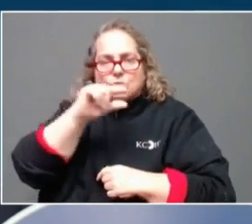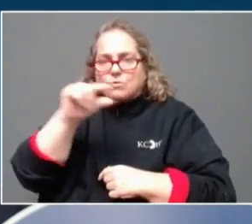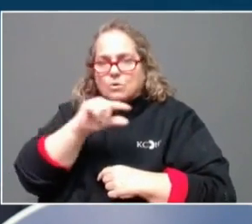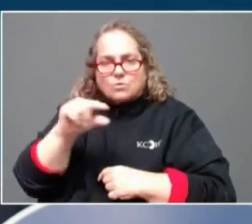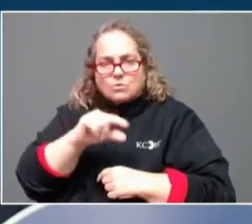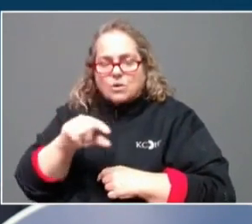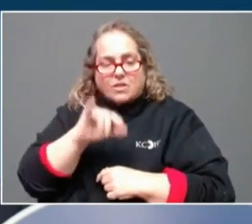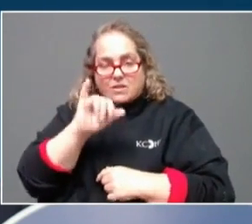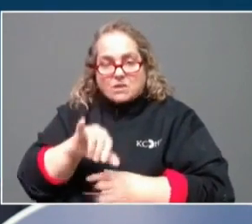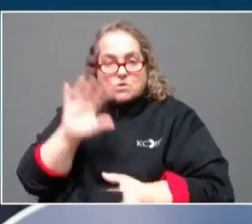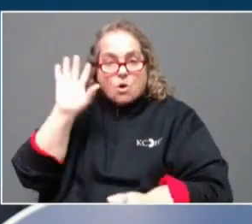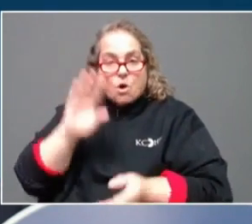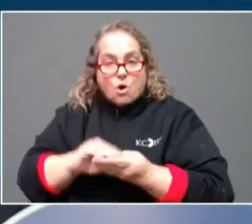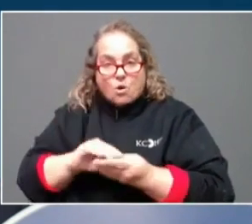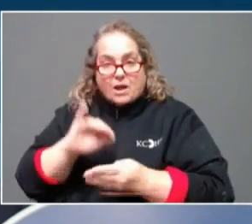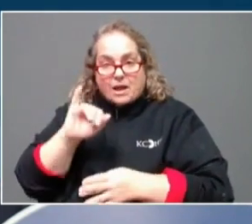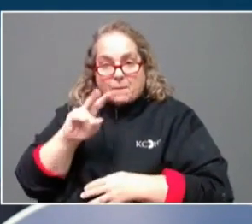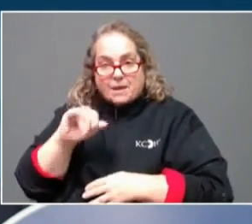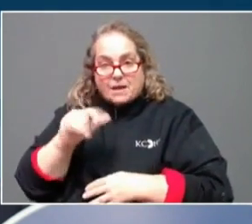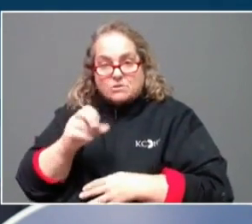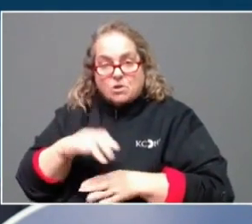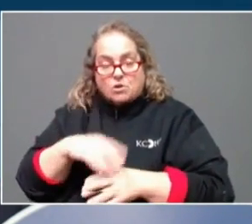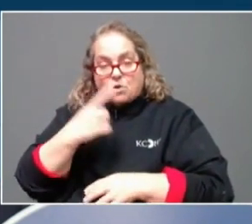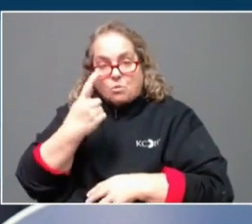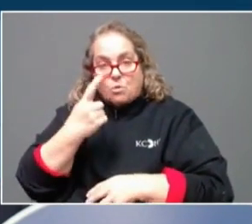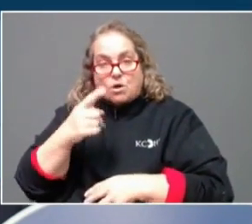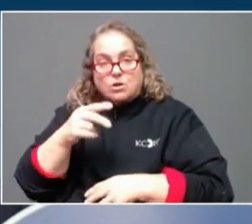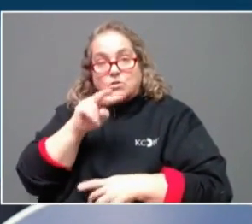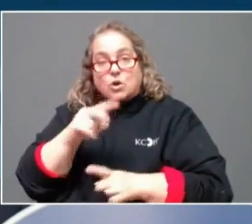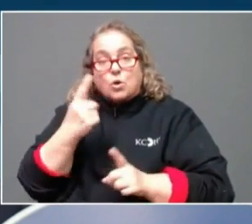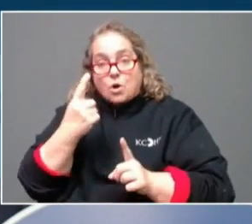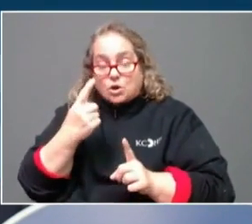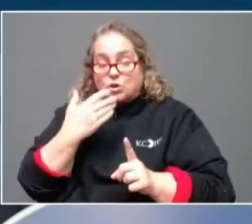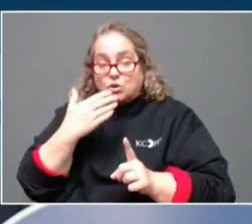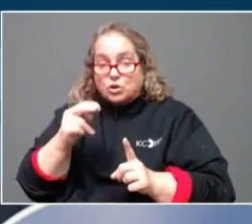on 11 fell swoop, some good news. The total number of Kentucky ins vaccinated.